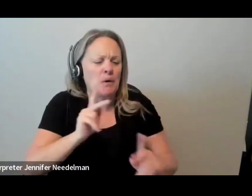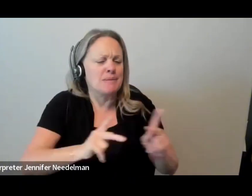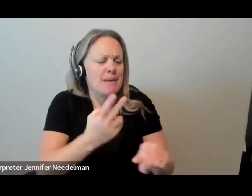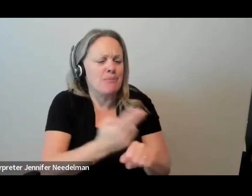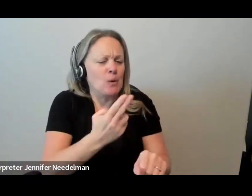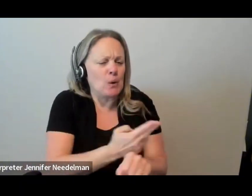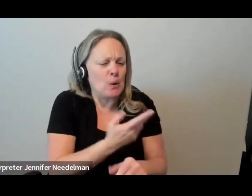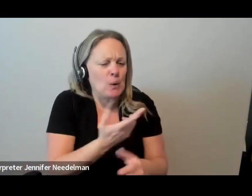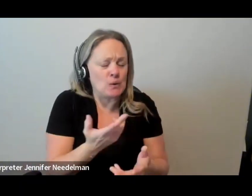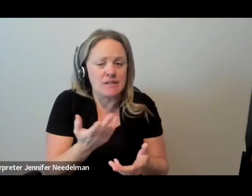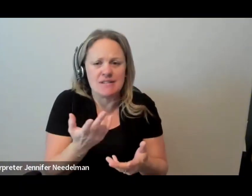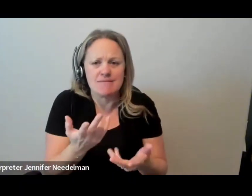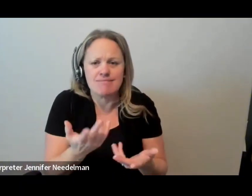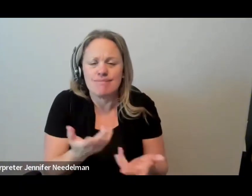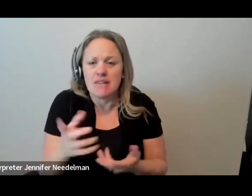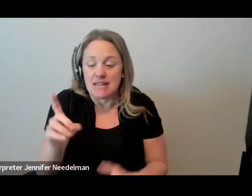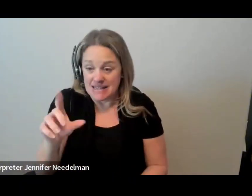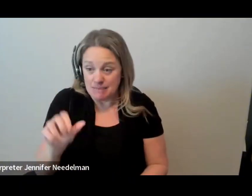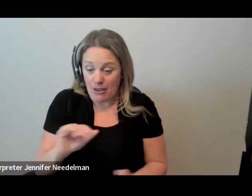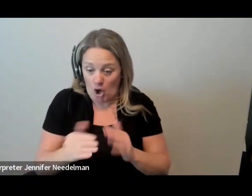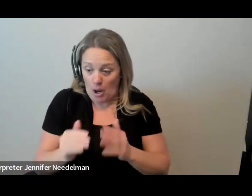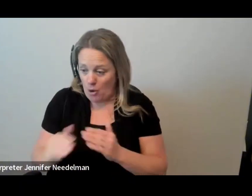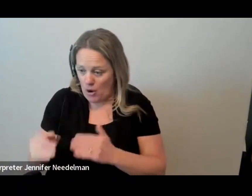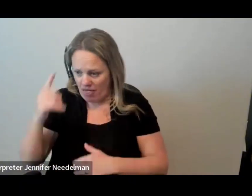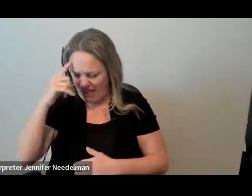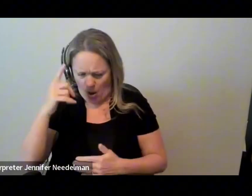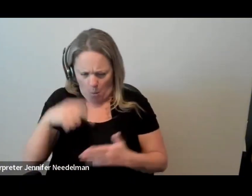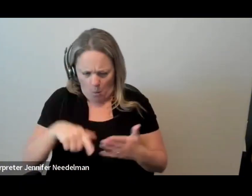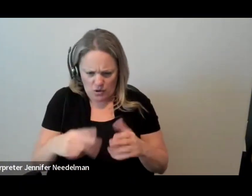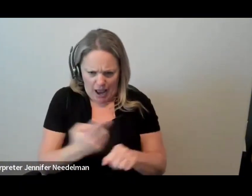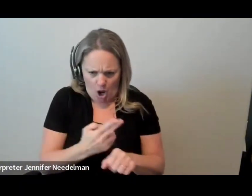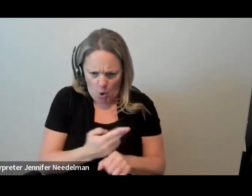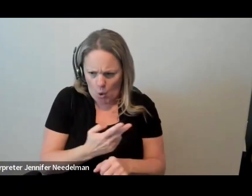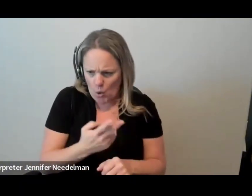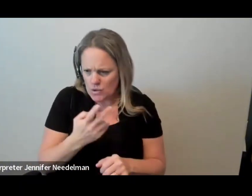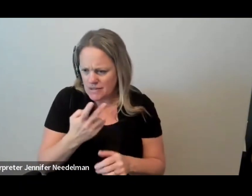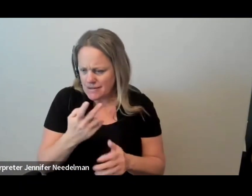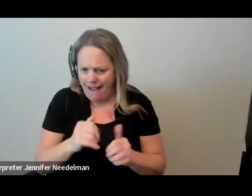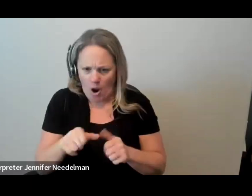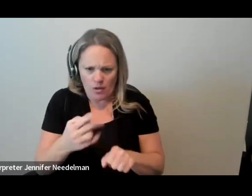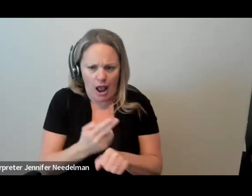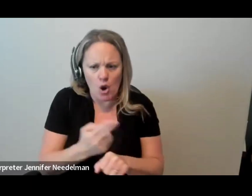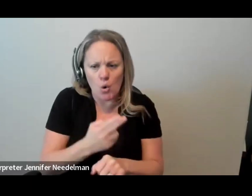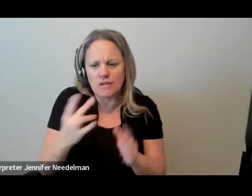to the disability community really understanding how are they using technology? How are they learning about technology?